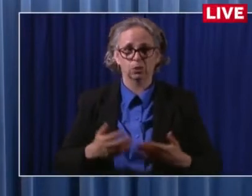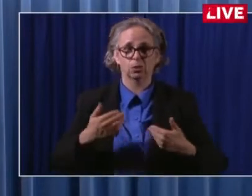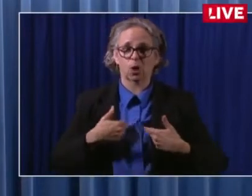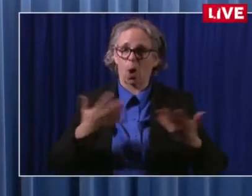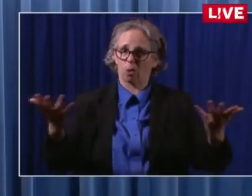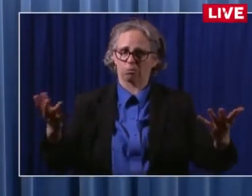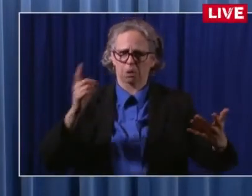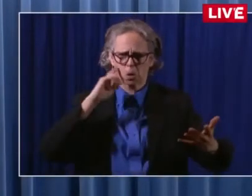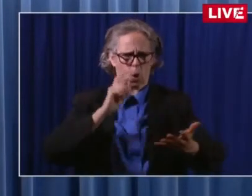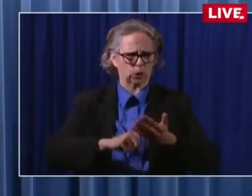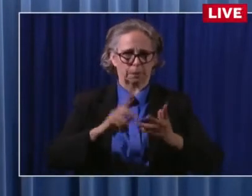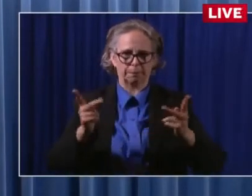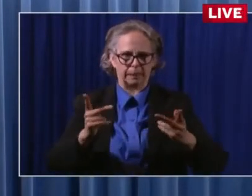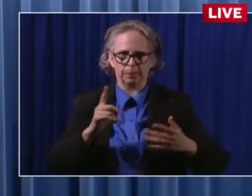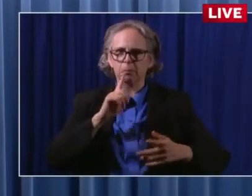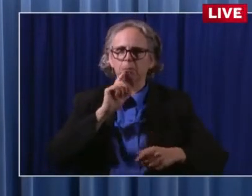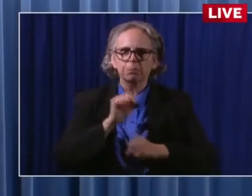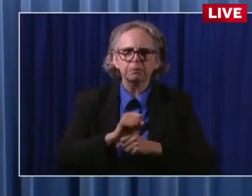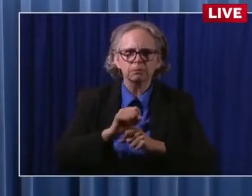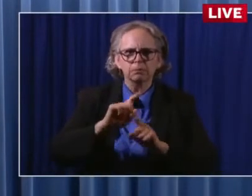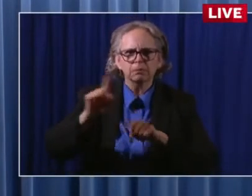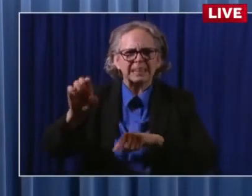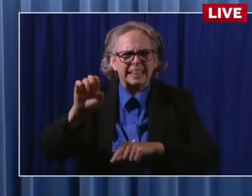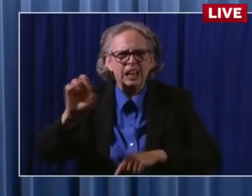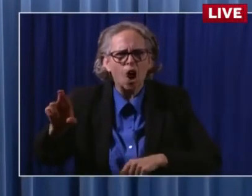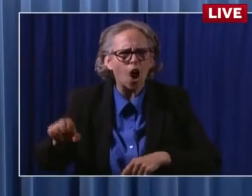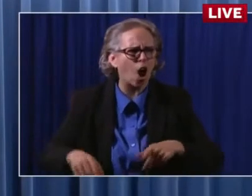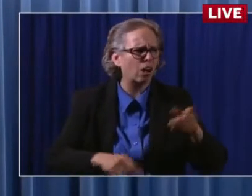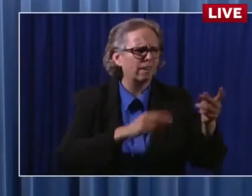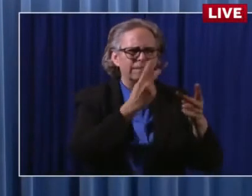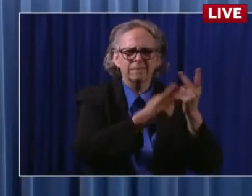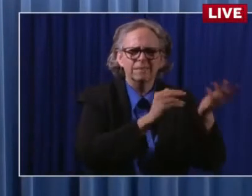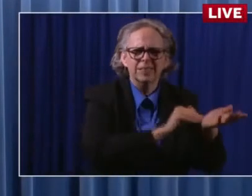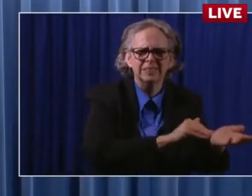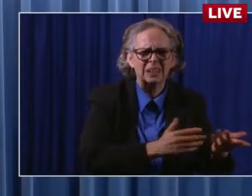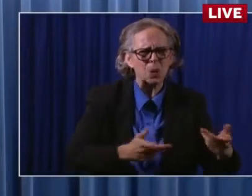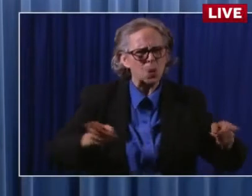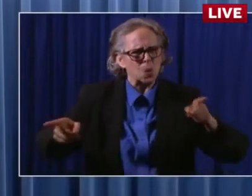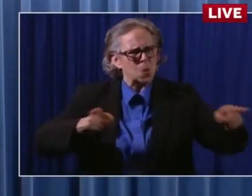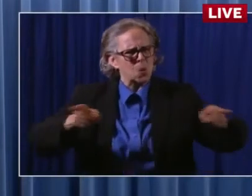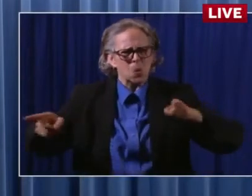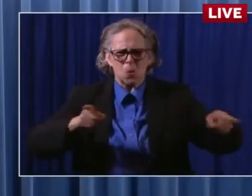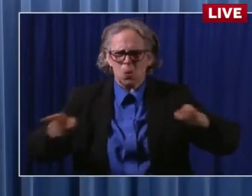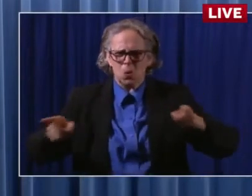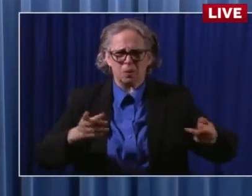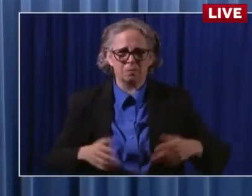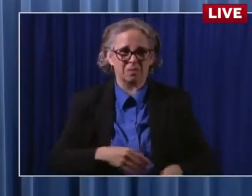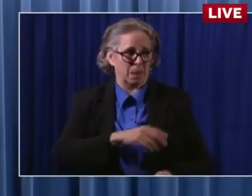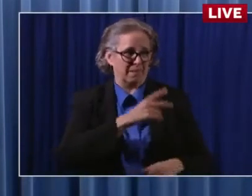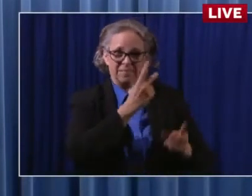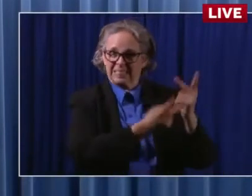THE COMMUNITY CONTINUES TO EXPERIENCE EARLY SIGNS THAT MORE PEOPLE ARE SEEKING MEDICAL CARE FOR COVID-19.